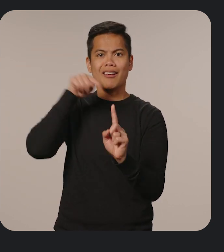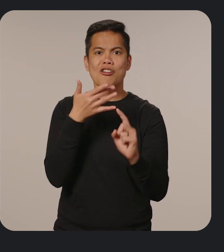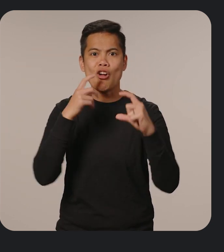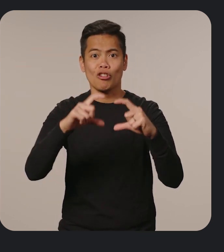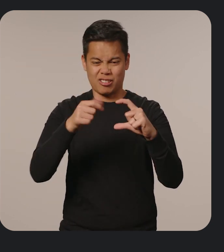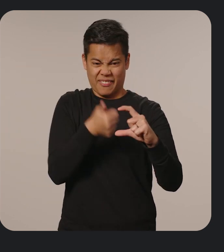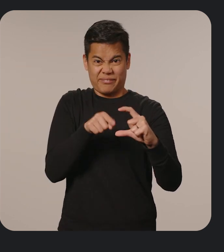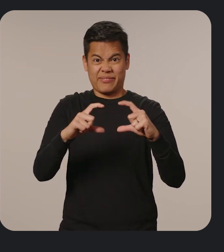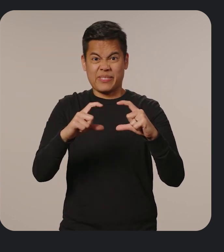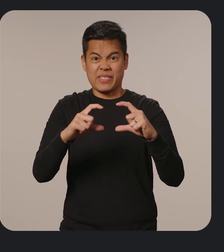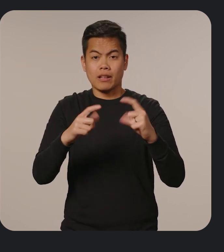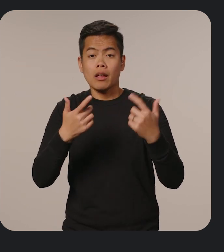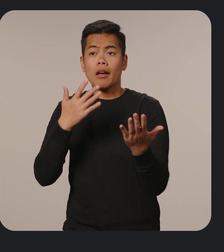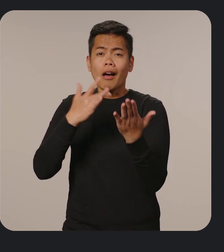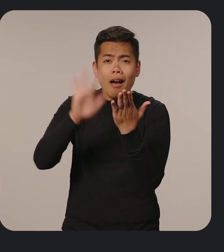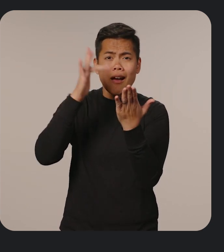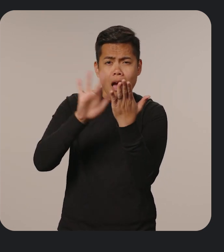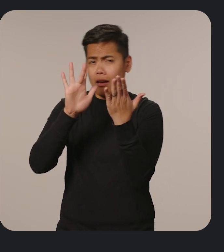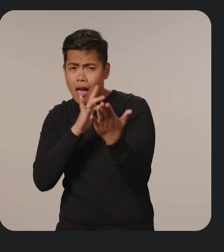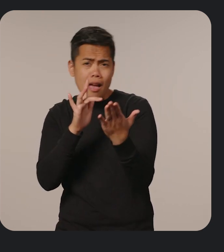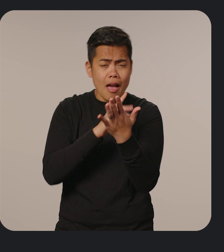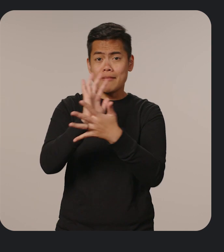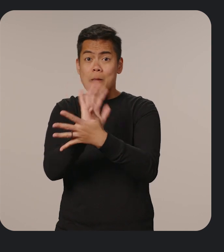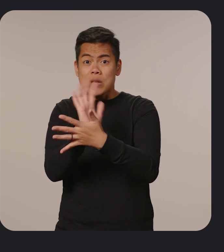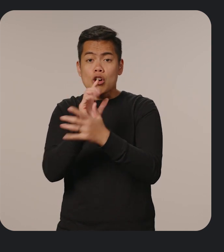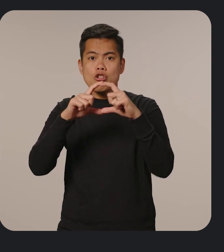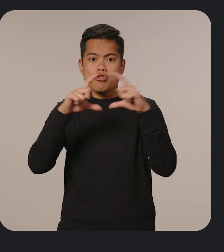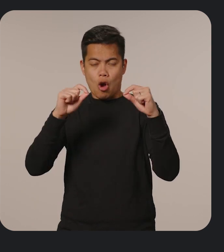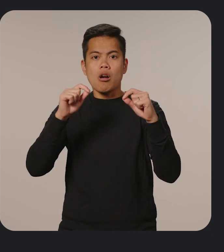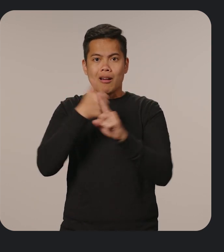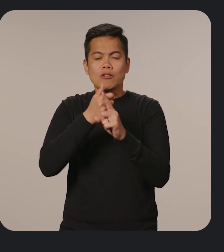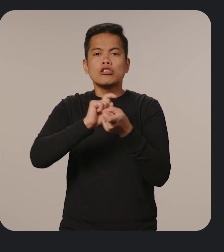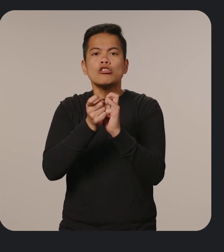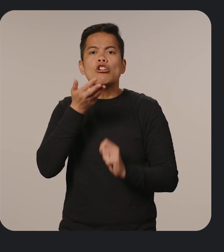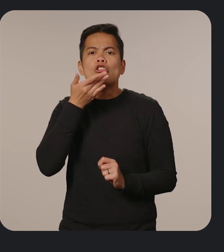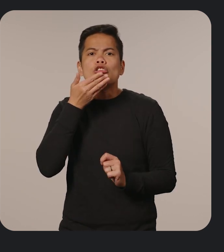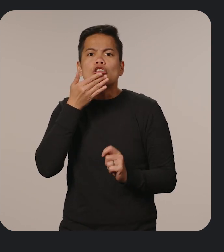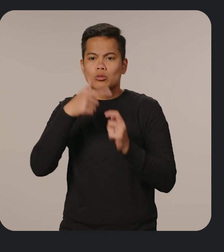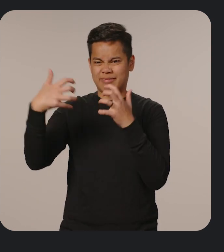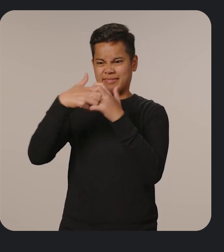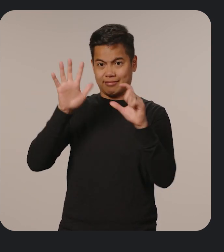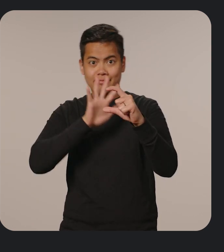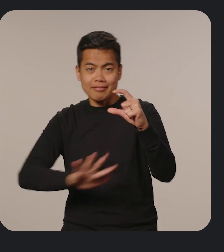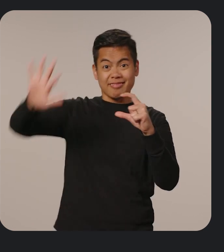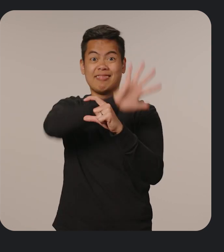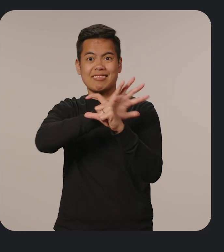making it a more lively, immersive, and engaging experience. We call this content-based dynamic color.